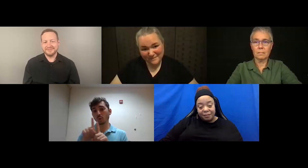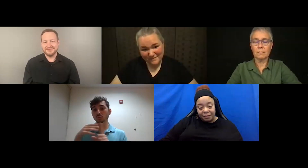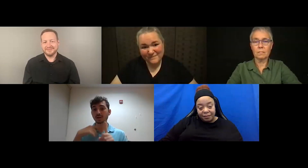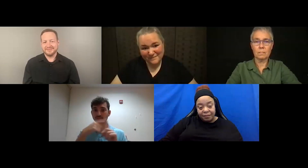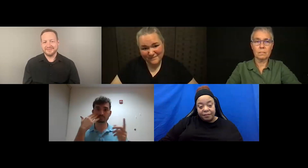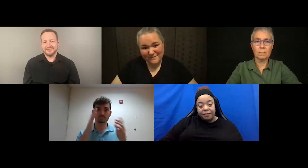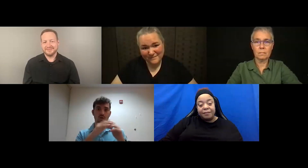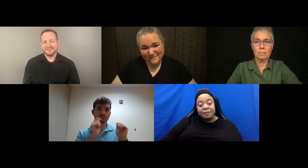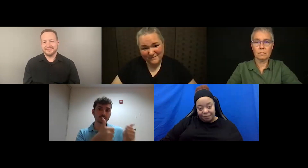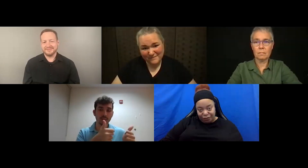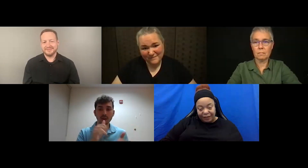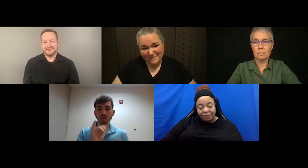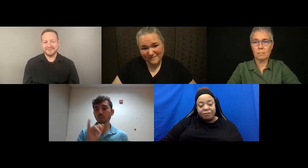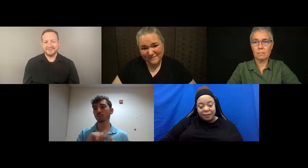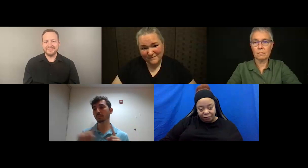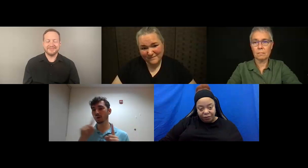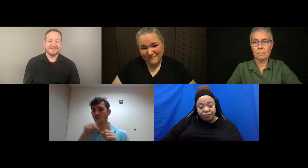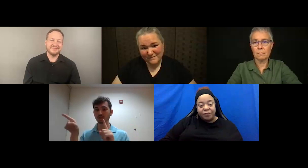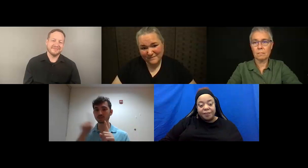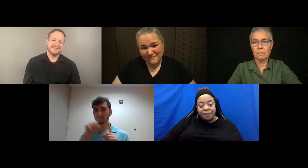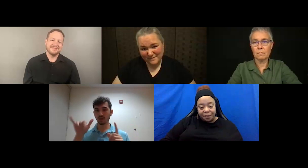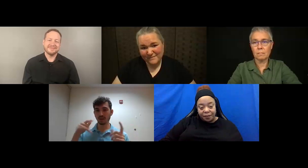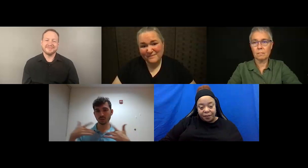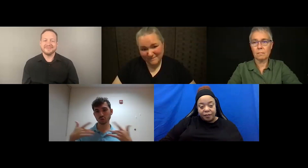benefits and its perks. AI has benefits too, it's quick.